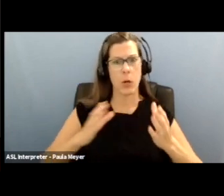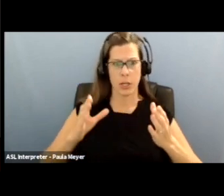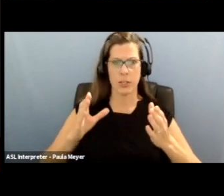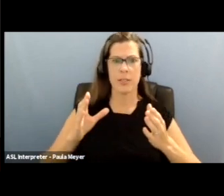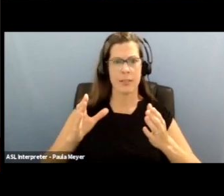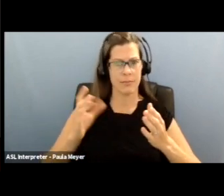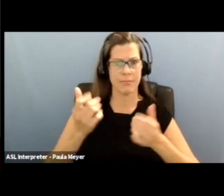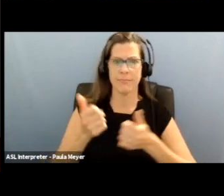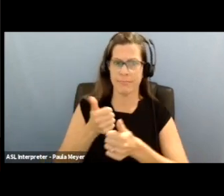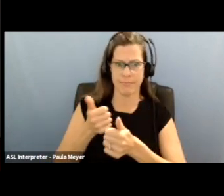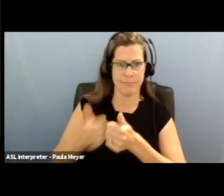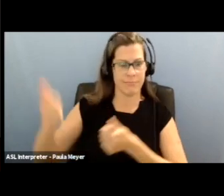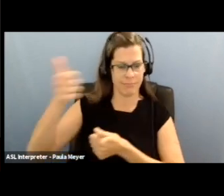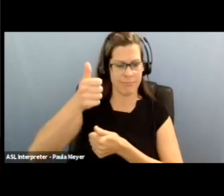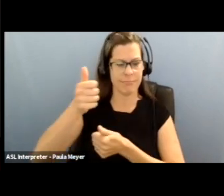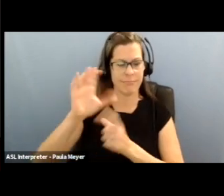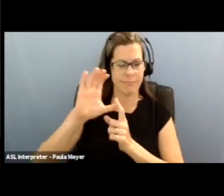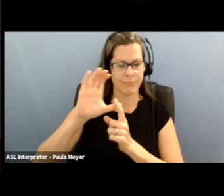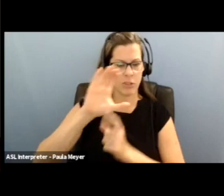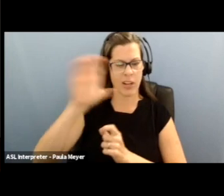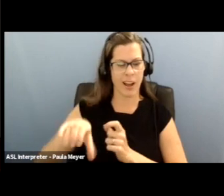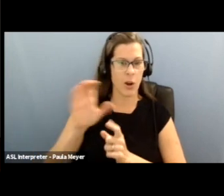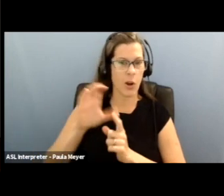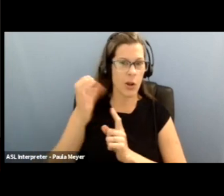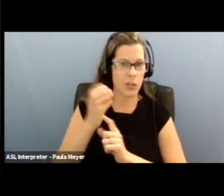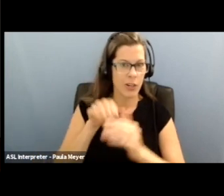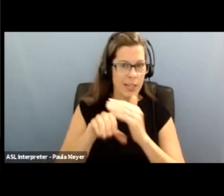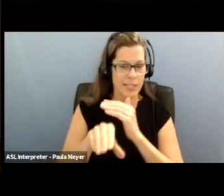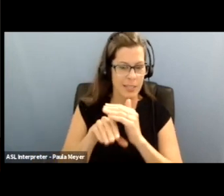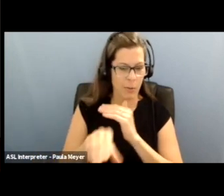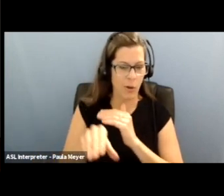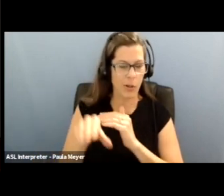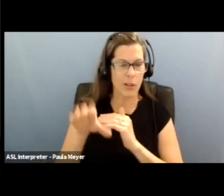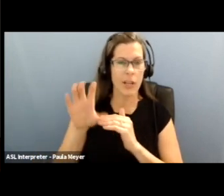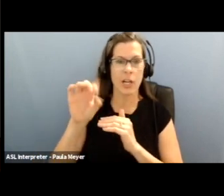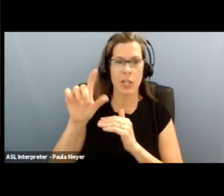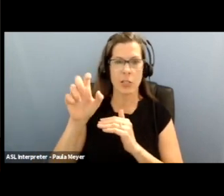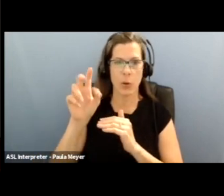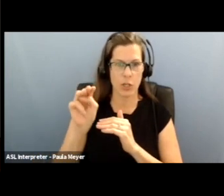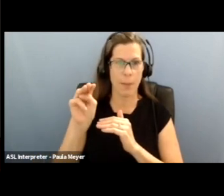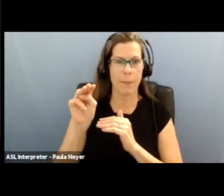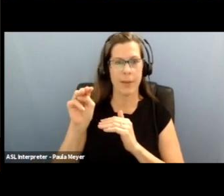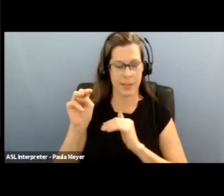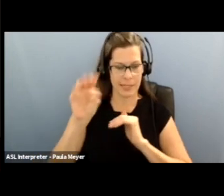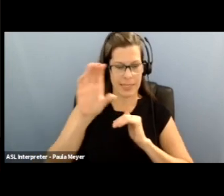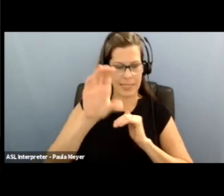the Chicago Cultural Accessibility Consortium or CCAC for short. CCAC is a nonprofit and we would